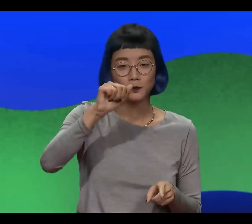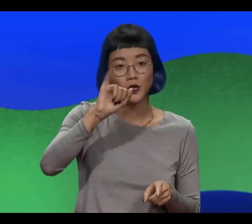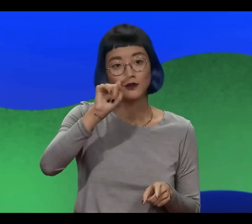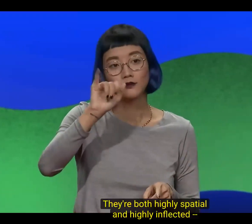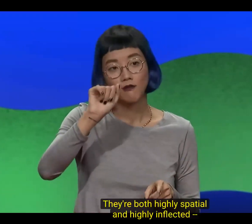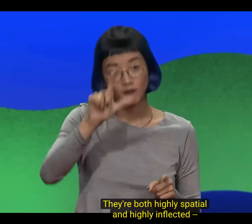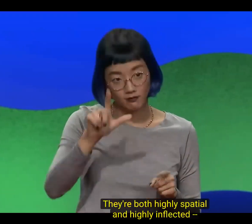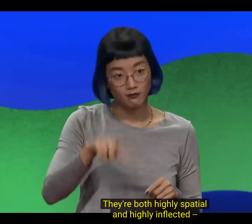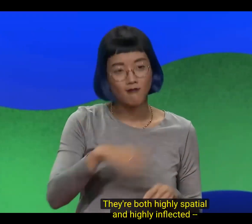This has captions.